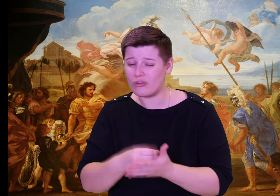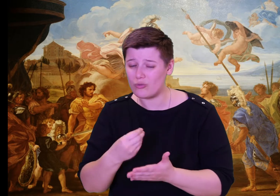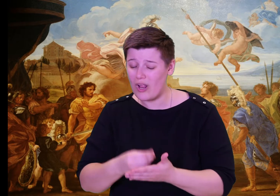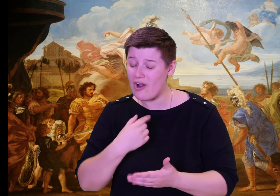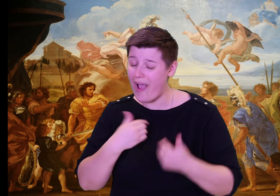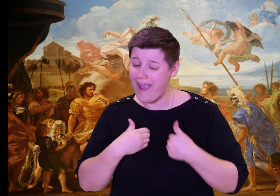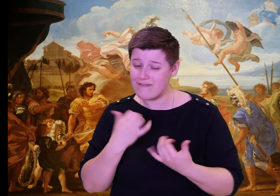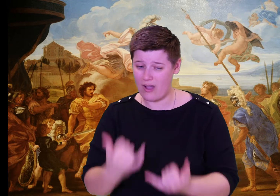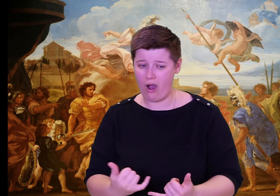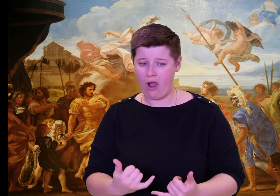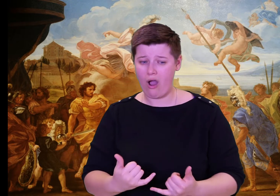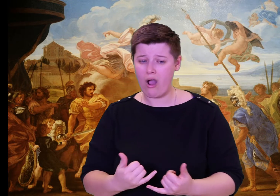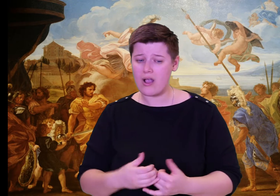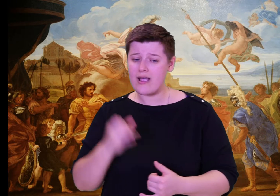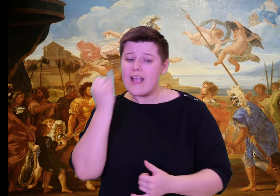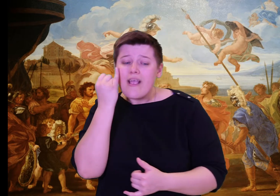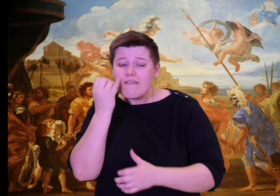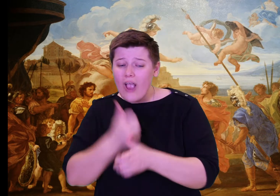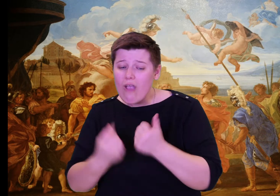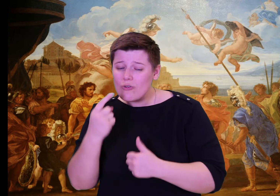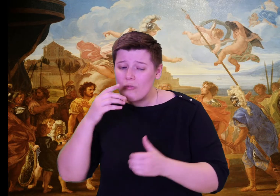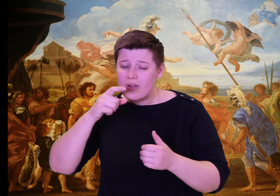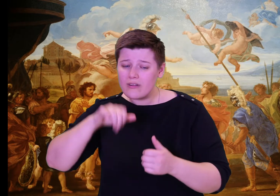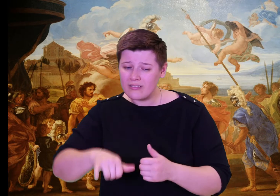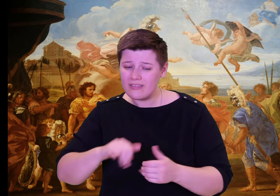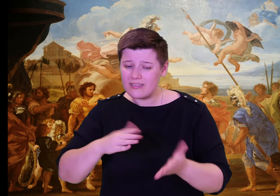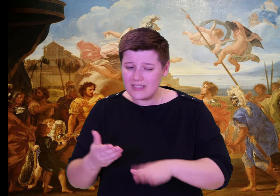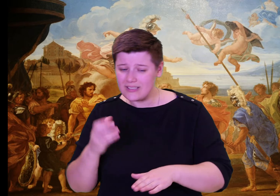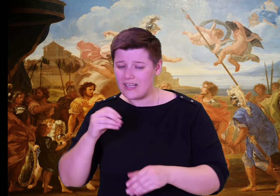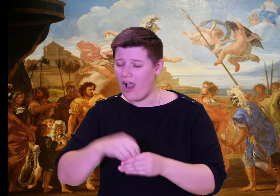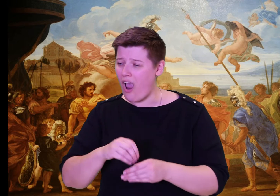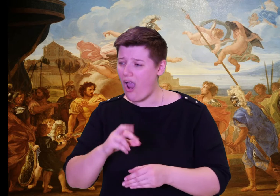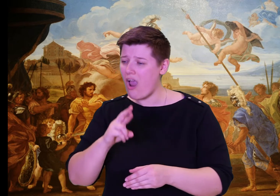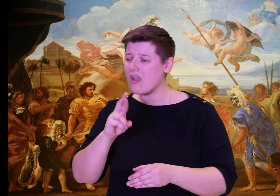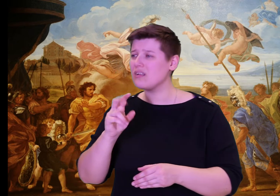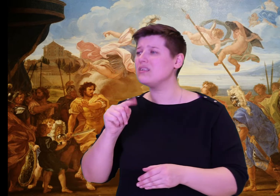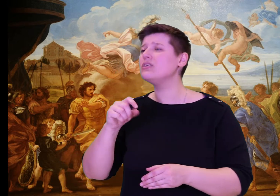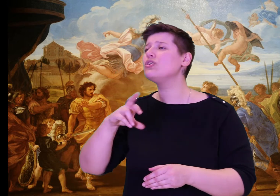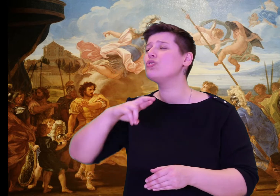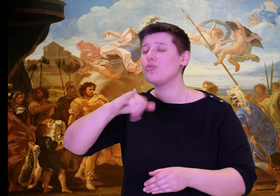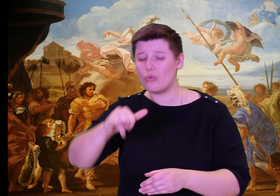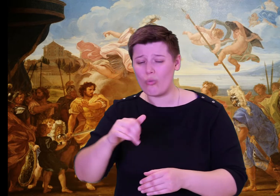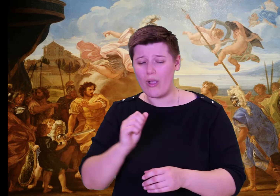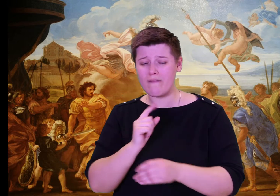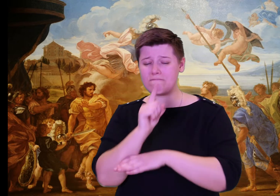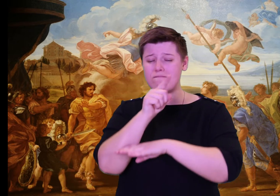I lost my lovely home, and I was parted for many years from all my splendid riches.